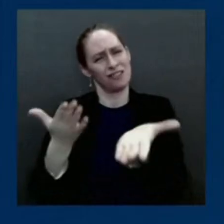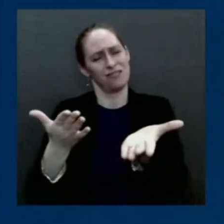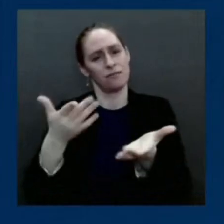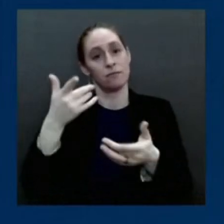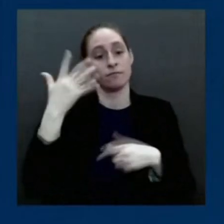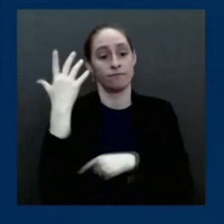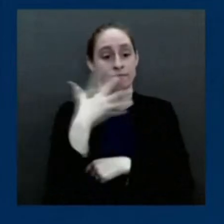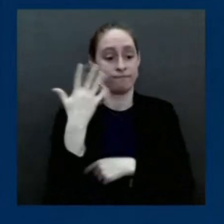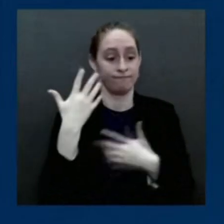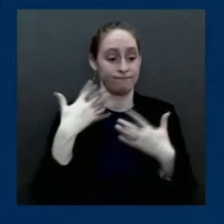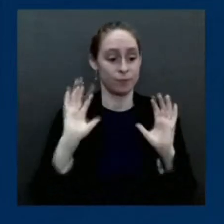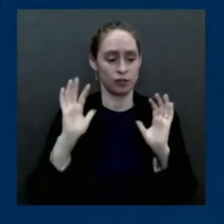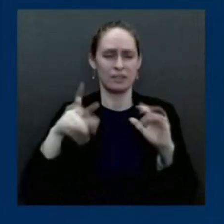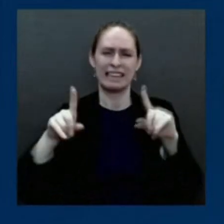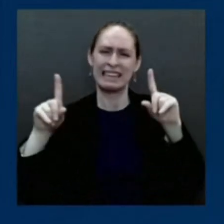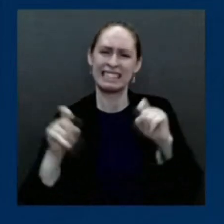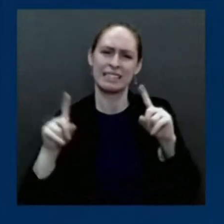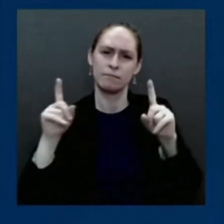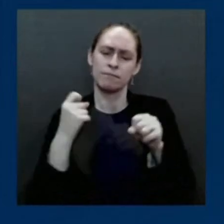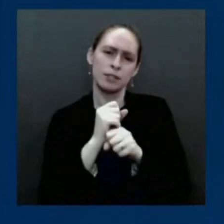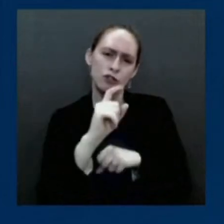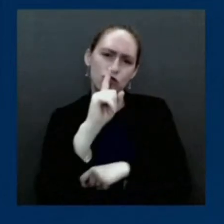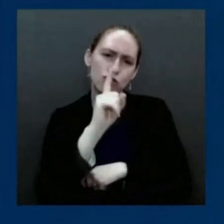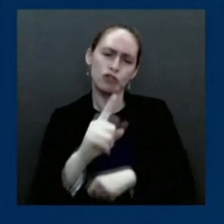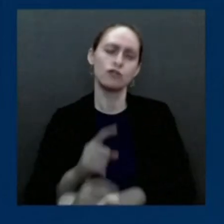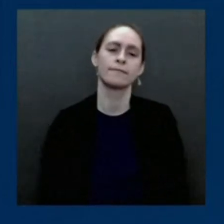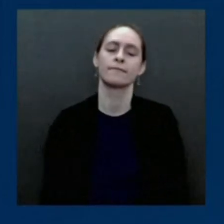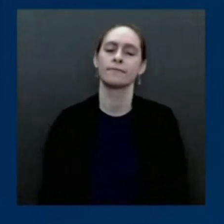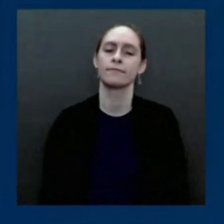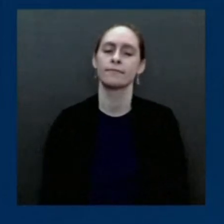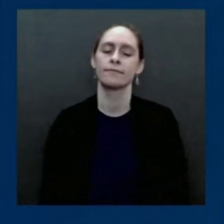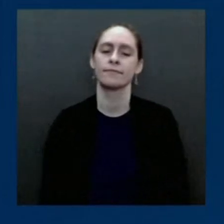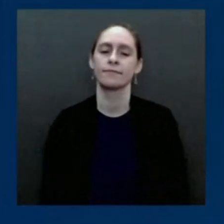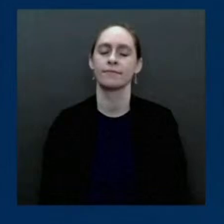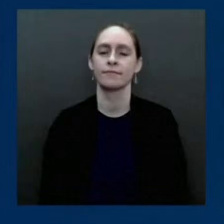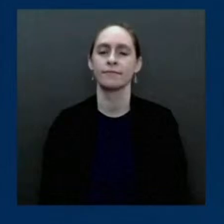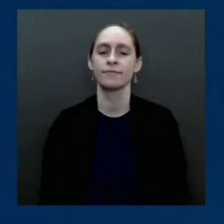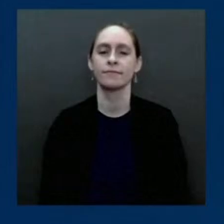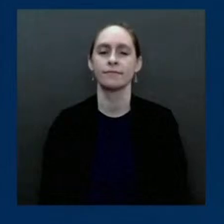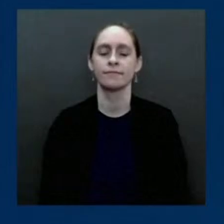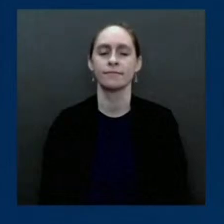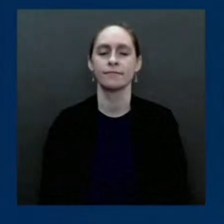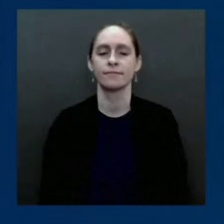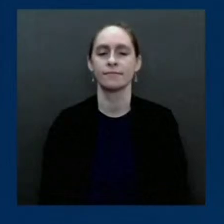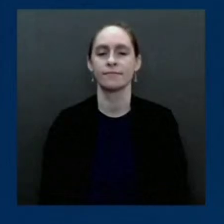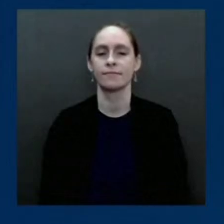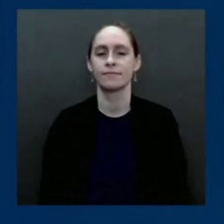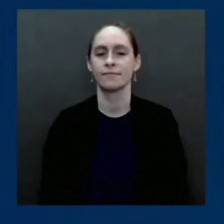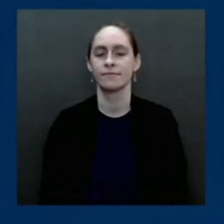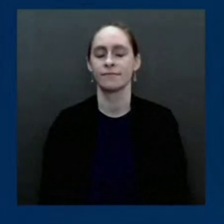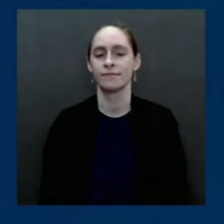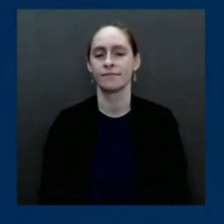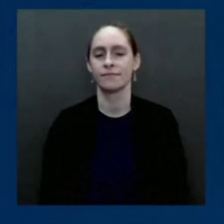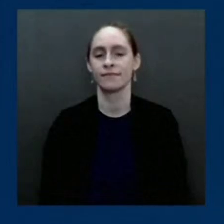IF YOU ARE NOT VACCINATED OR VACCINATED WITH YOUR PFIZER OR MODERNA SERIES OVER SIX MONTHS